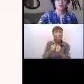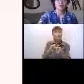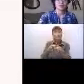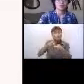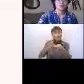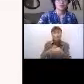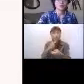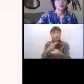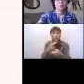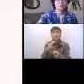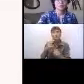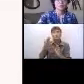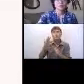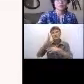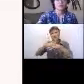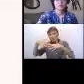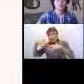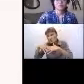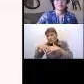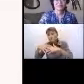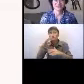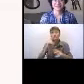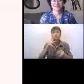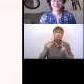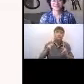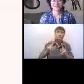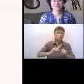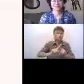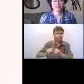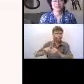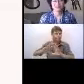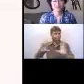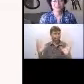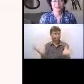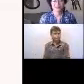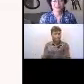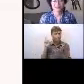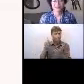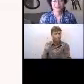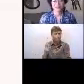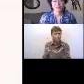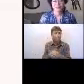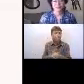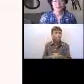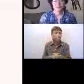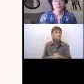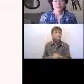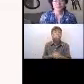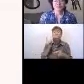And then, one of the things I also want to really talk about here is how to make anti-r